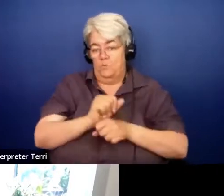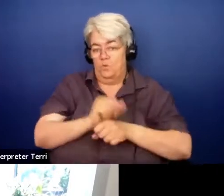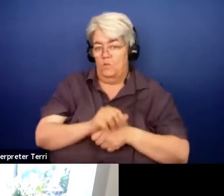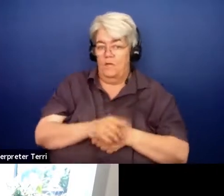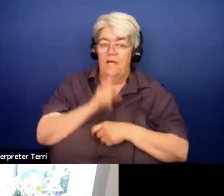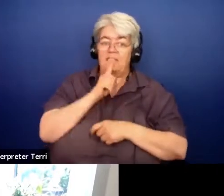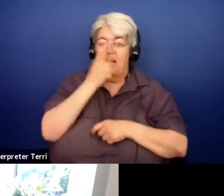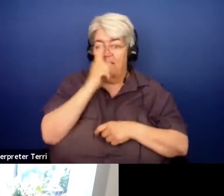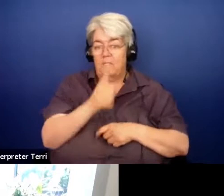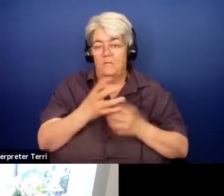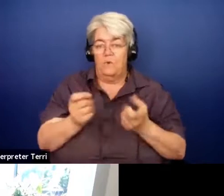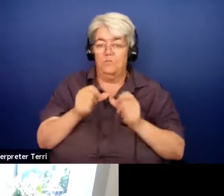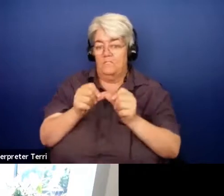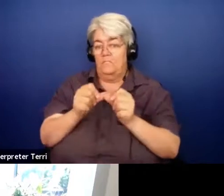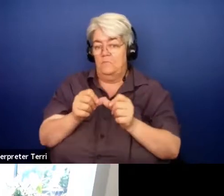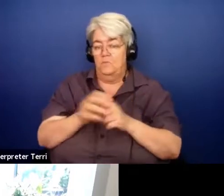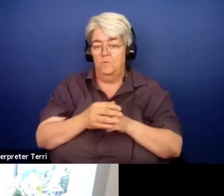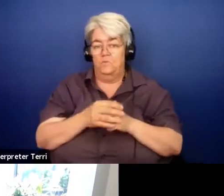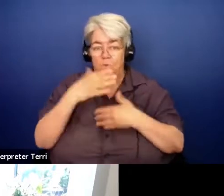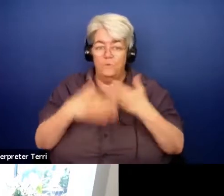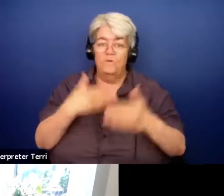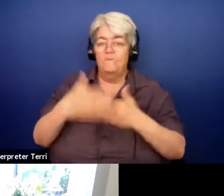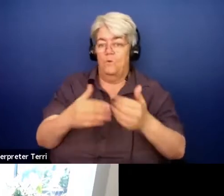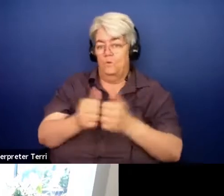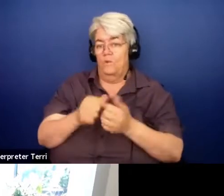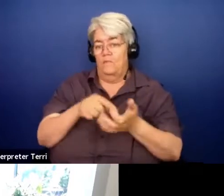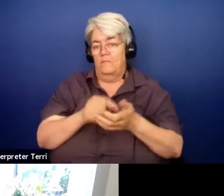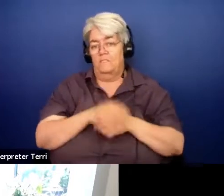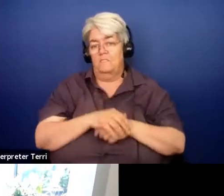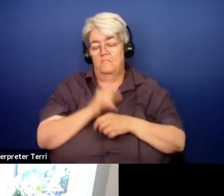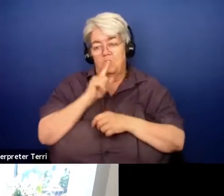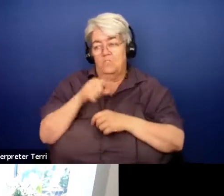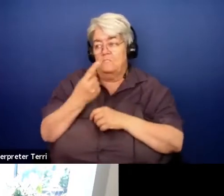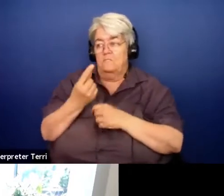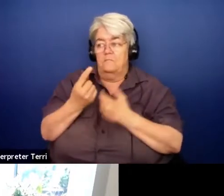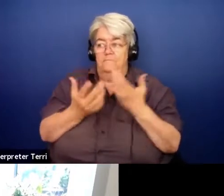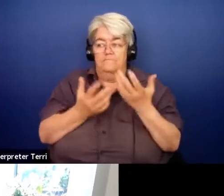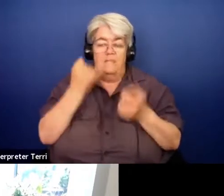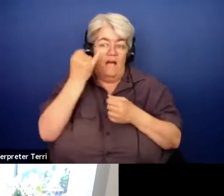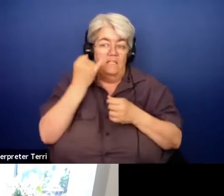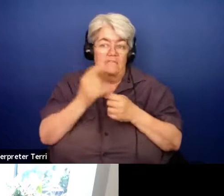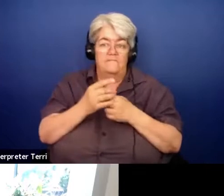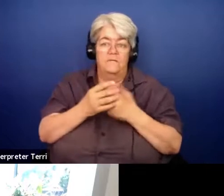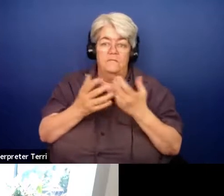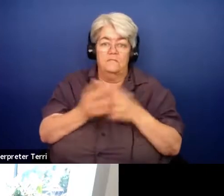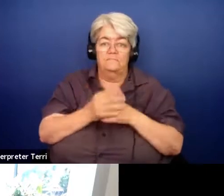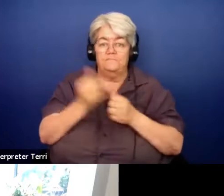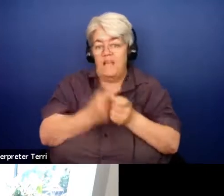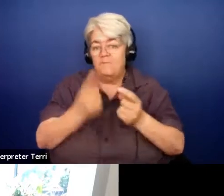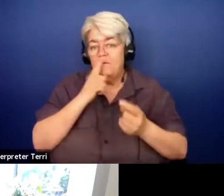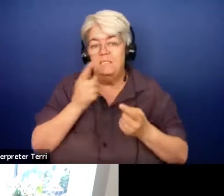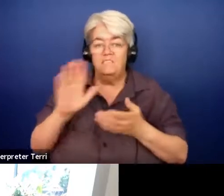would continue to move forward with this. That's a question of everybody's funding and